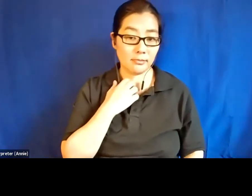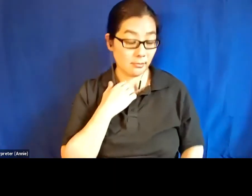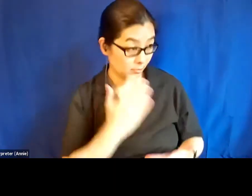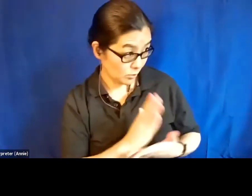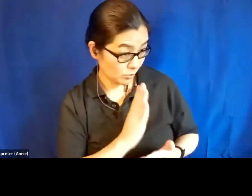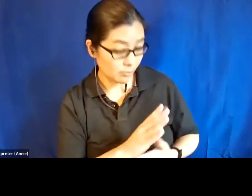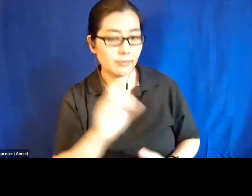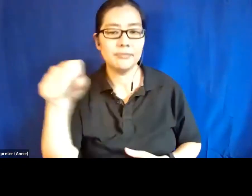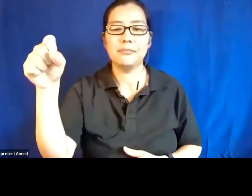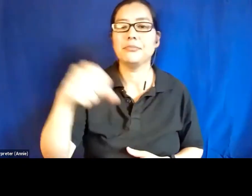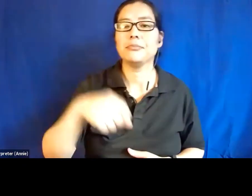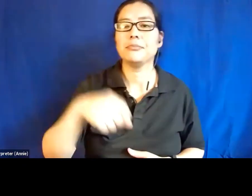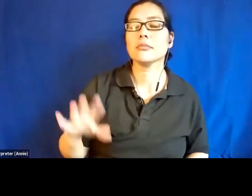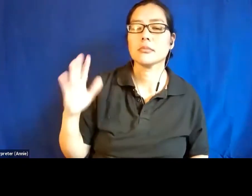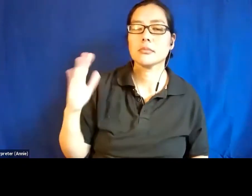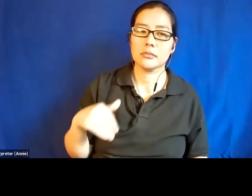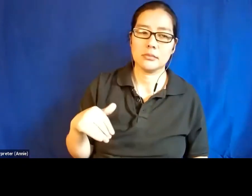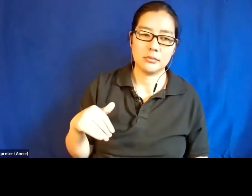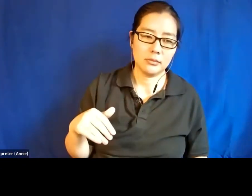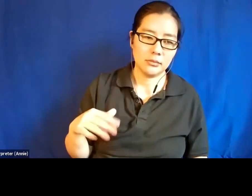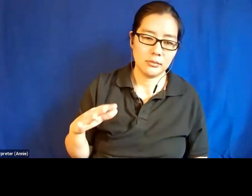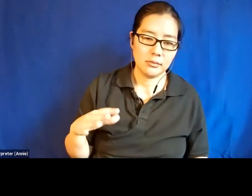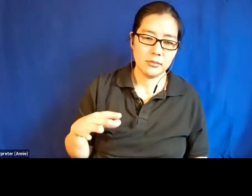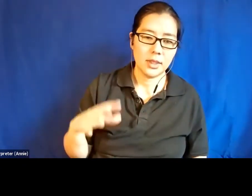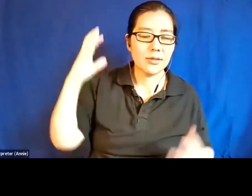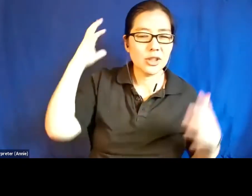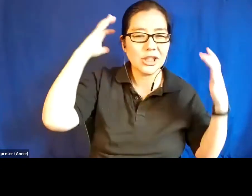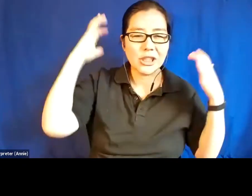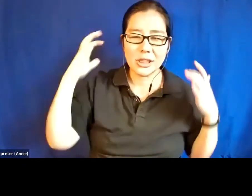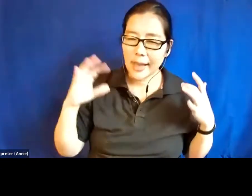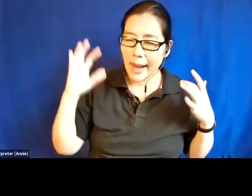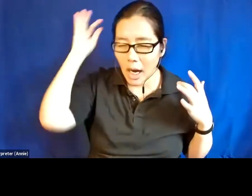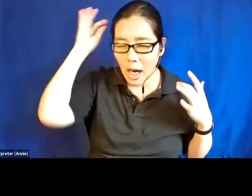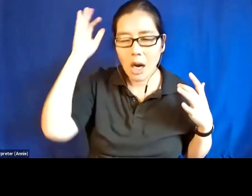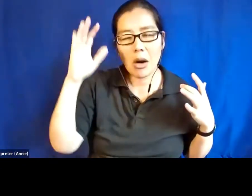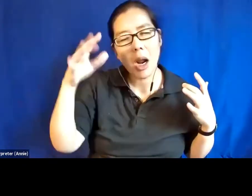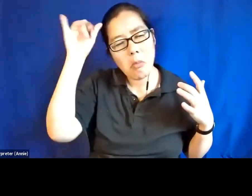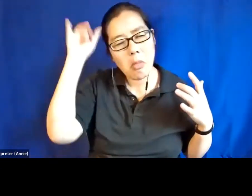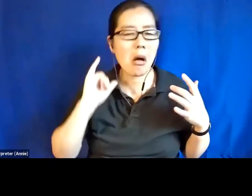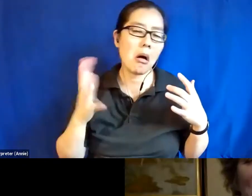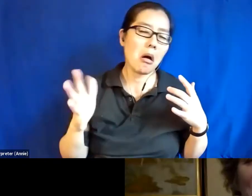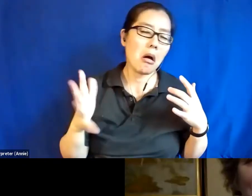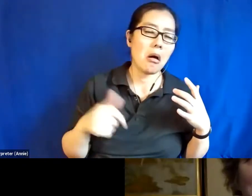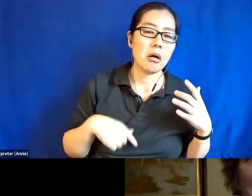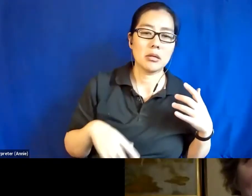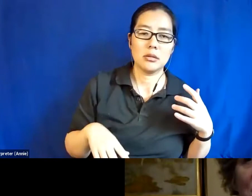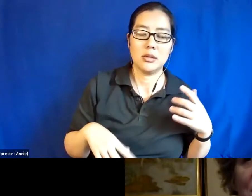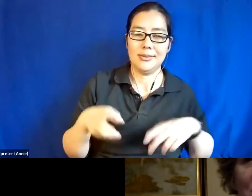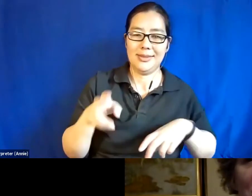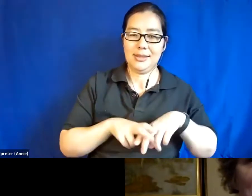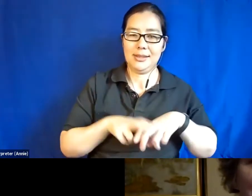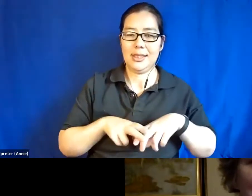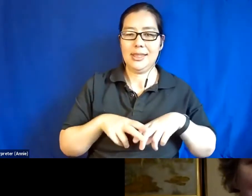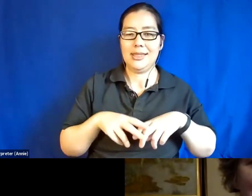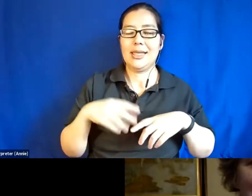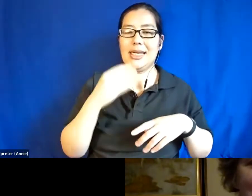I have curly hair that's sort of blondish. I'm sitting in a dining room in Ireland